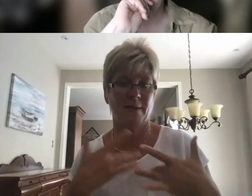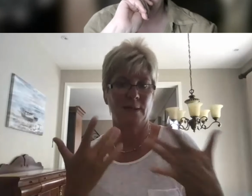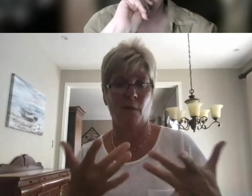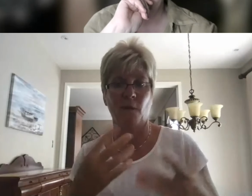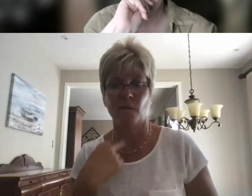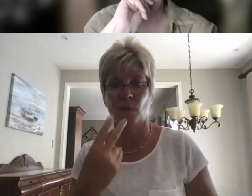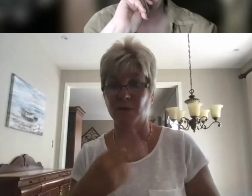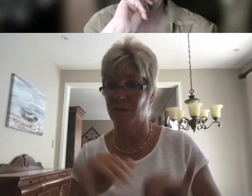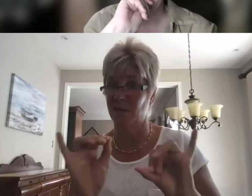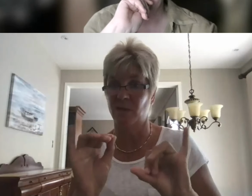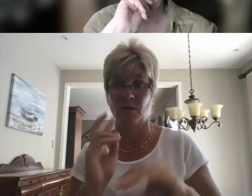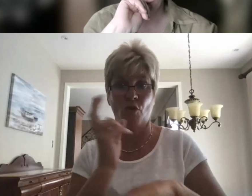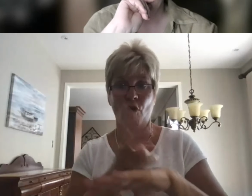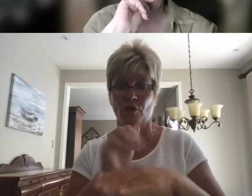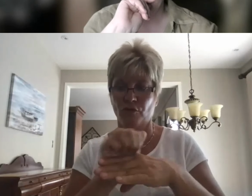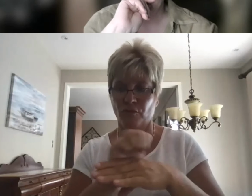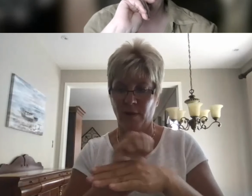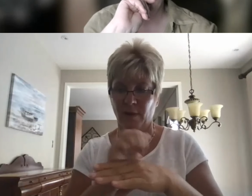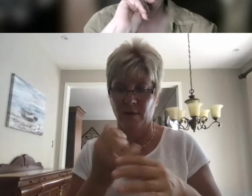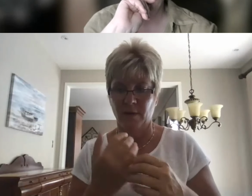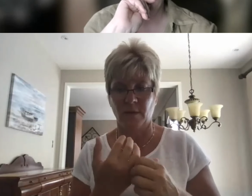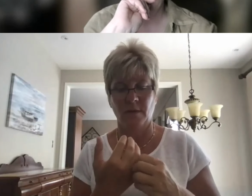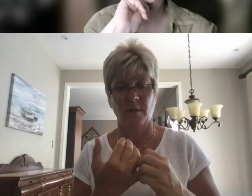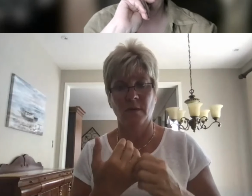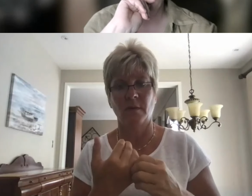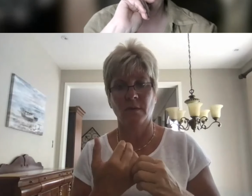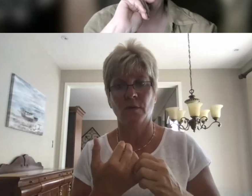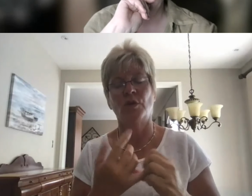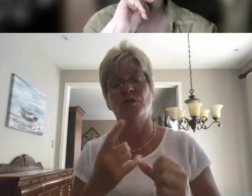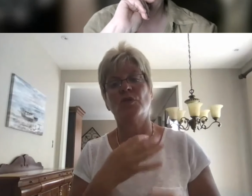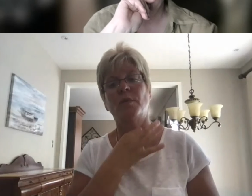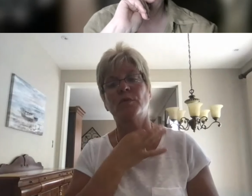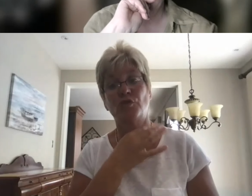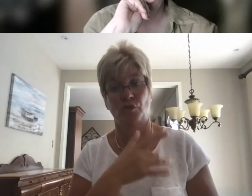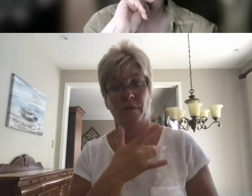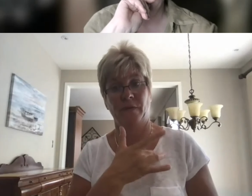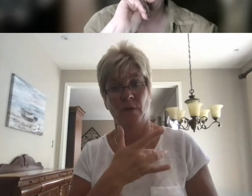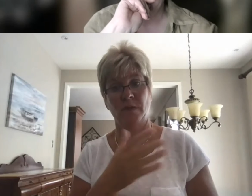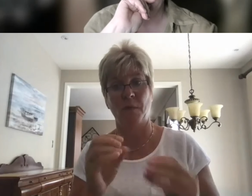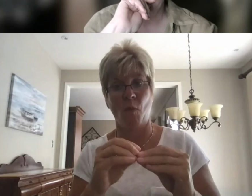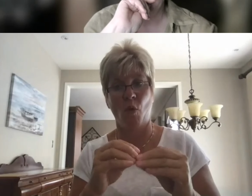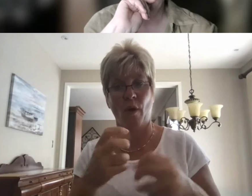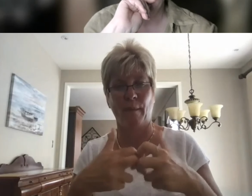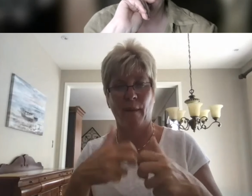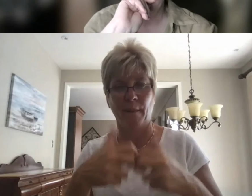if you see this as problematic for putting extra owners on people